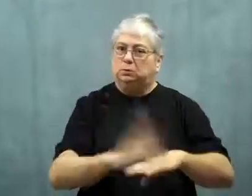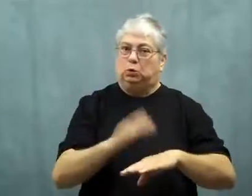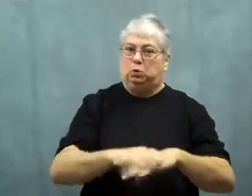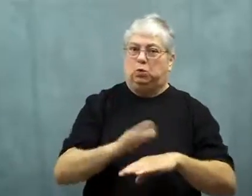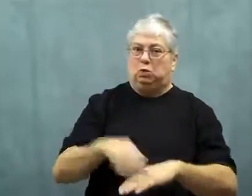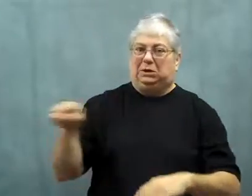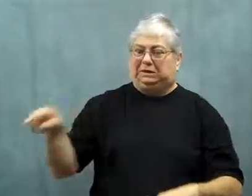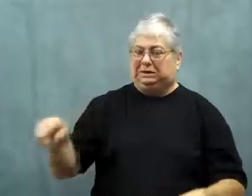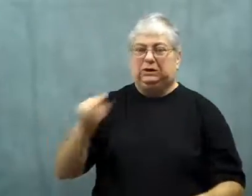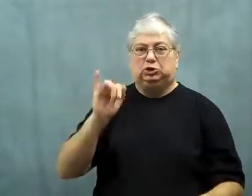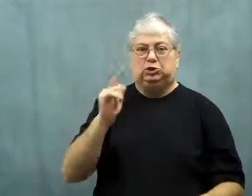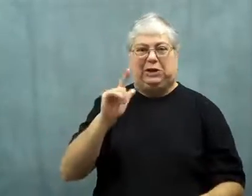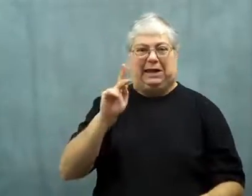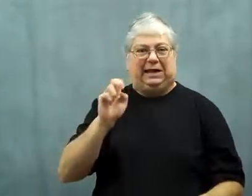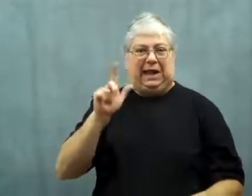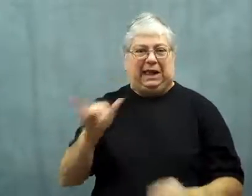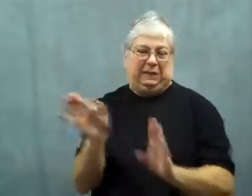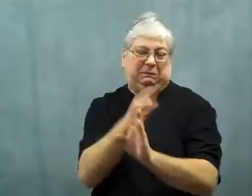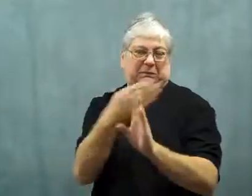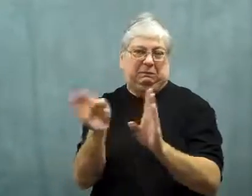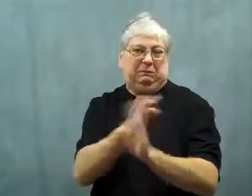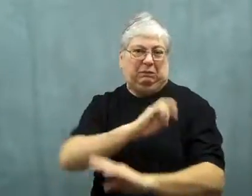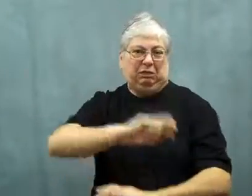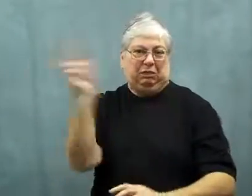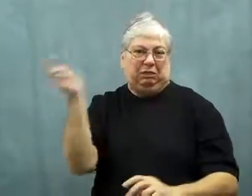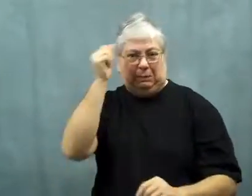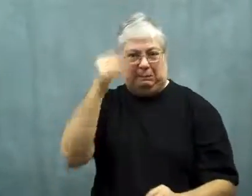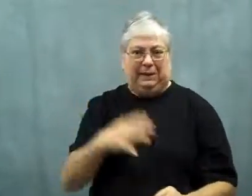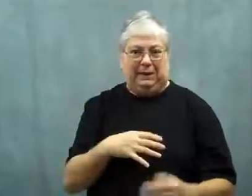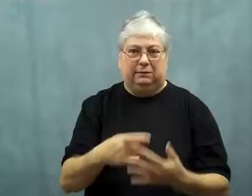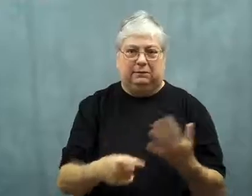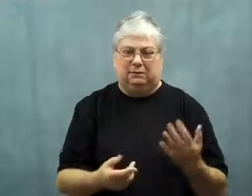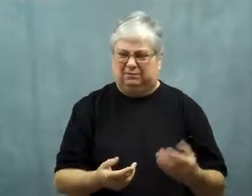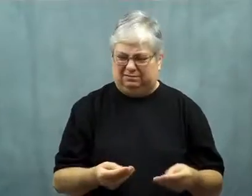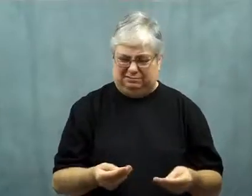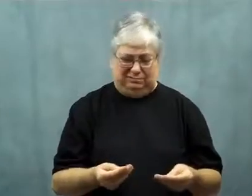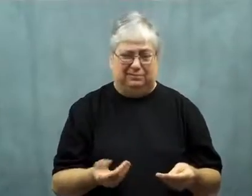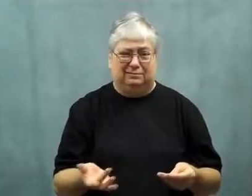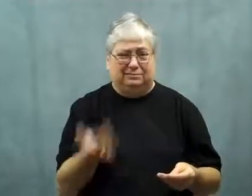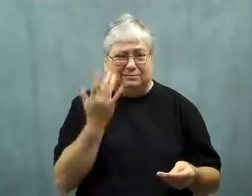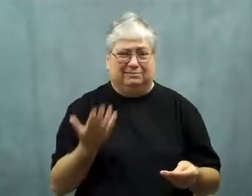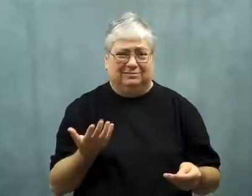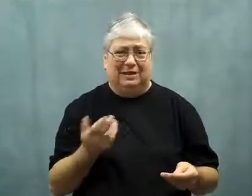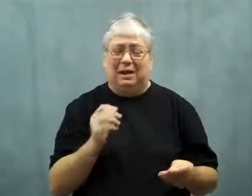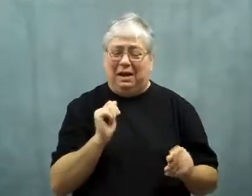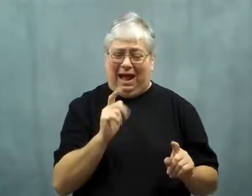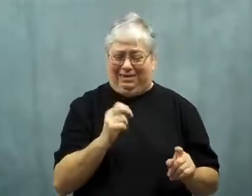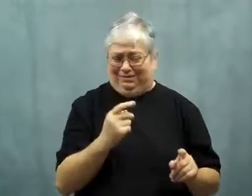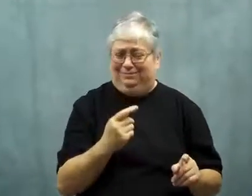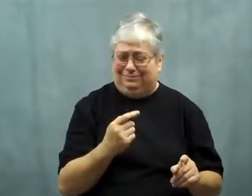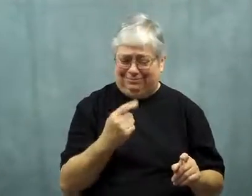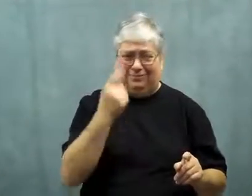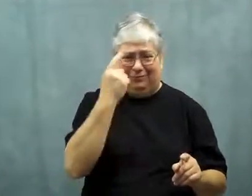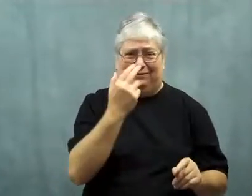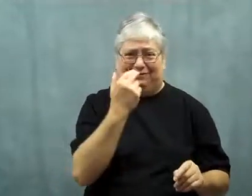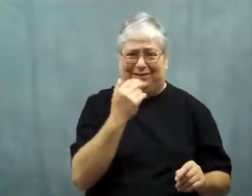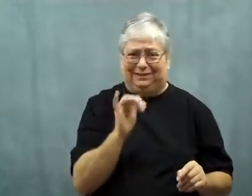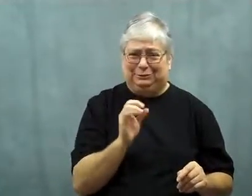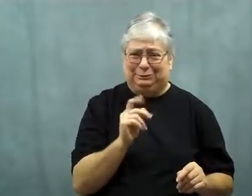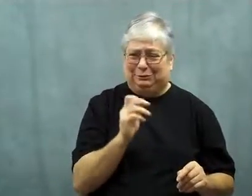It accused of Kelley of being a seductress.